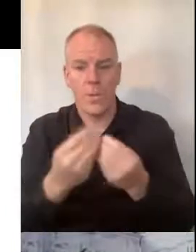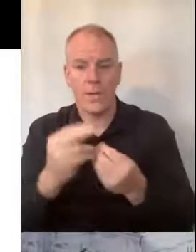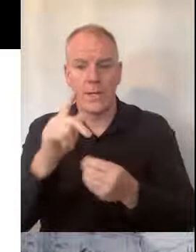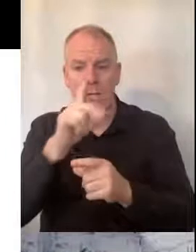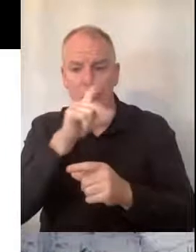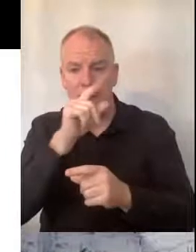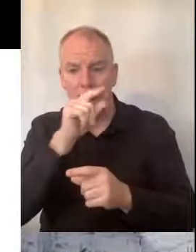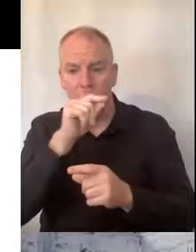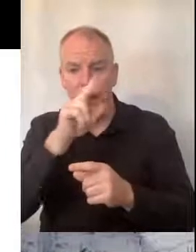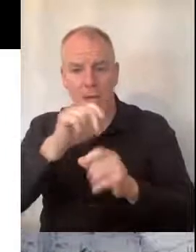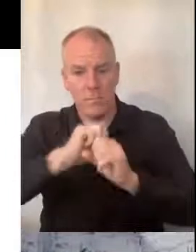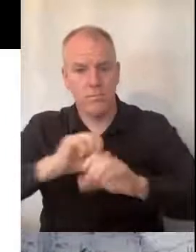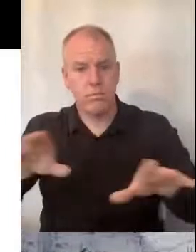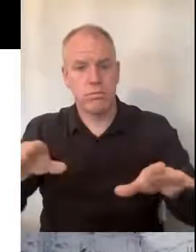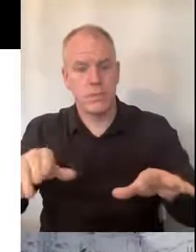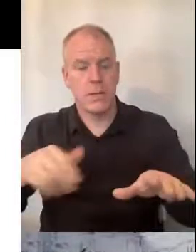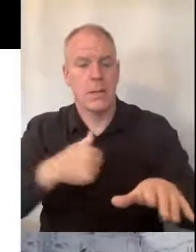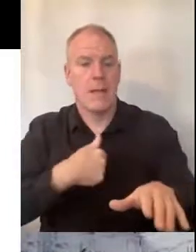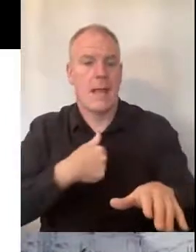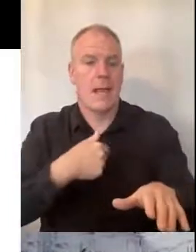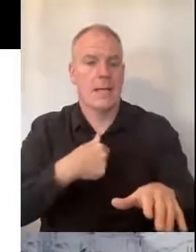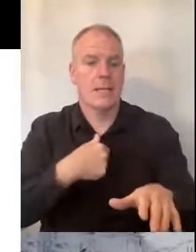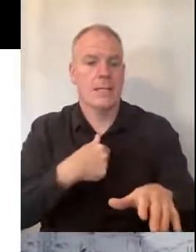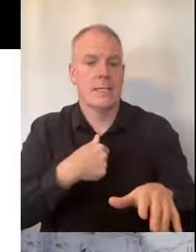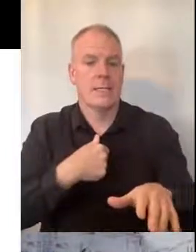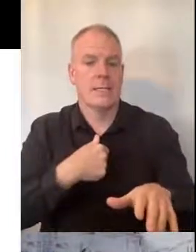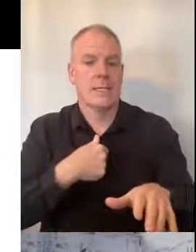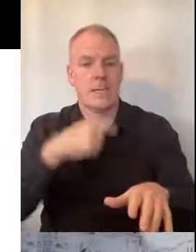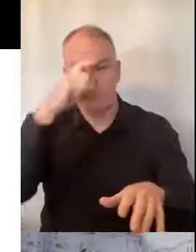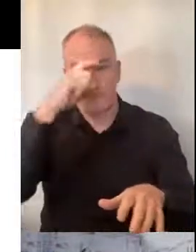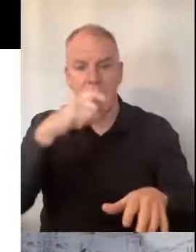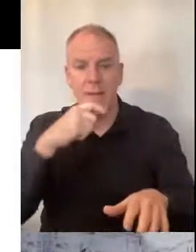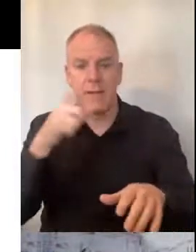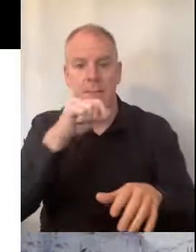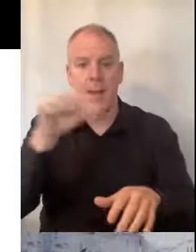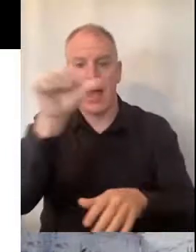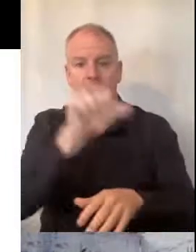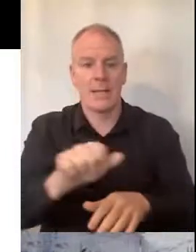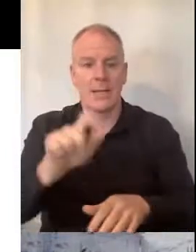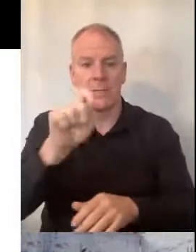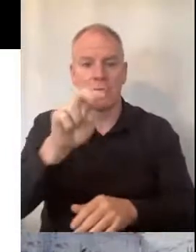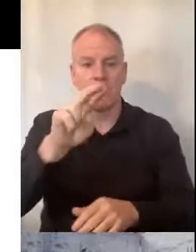on Twitter so you can my profile, you can find me at @Tracy Galvin77.